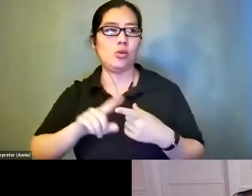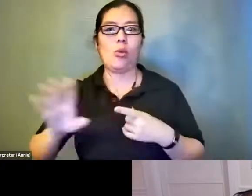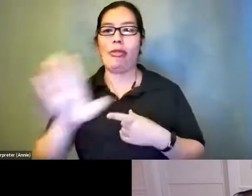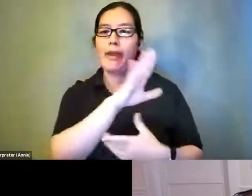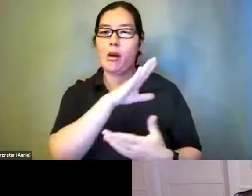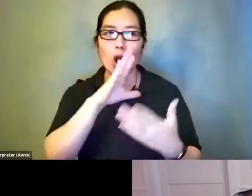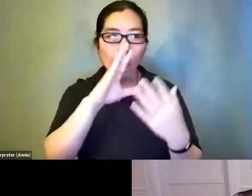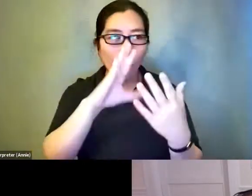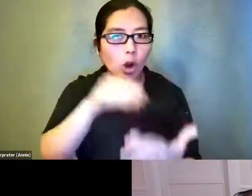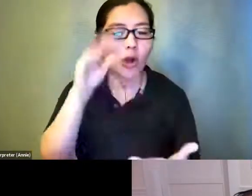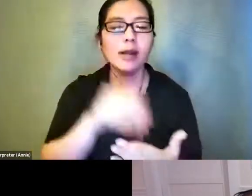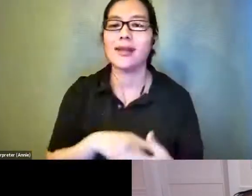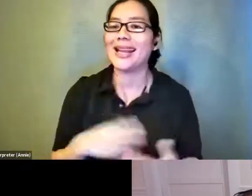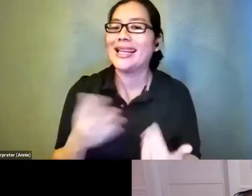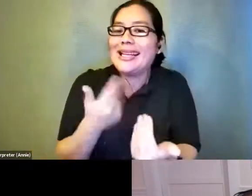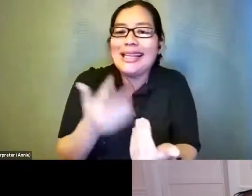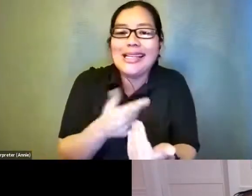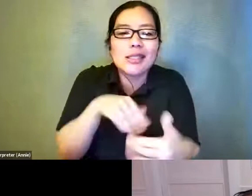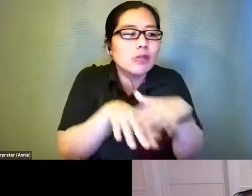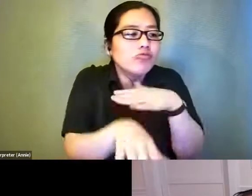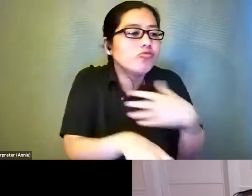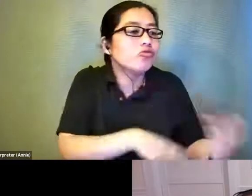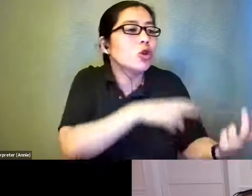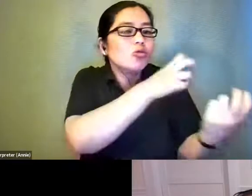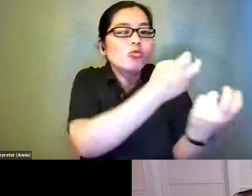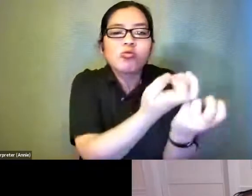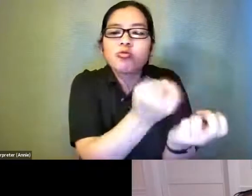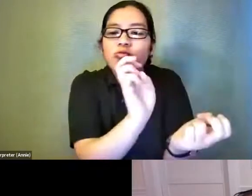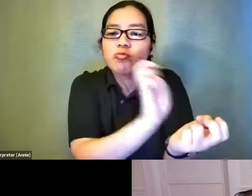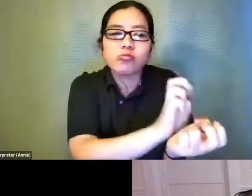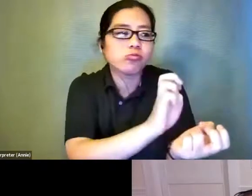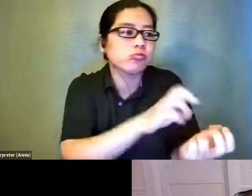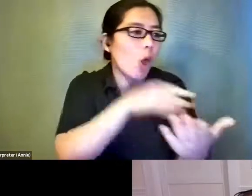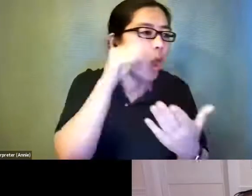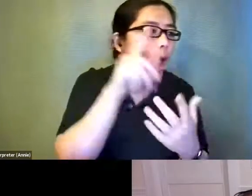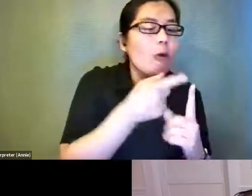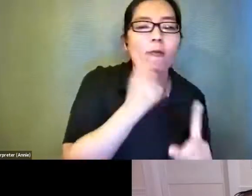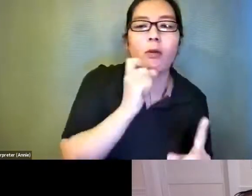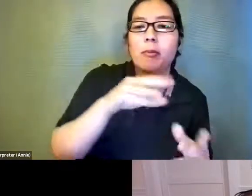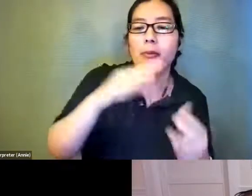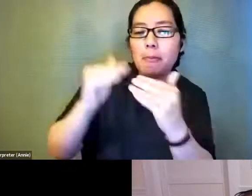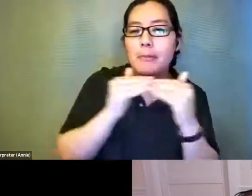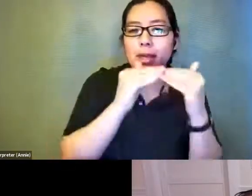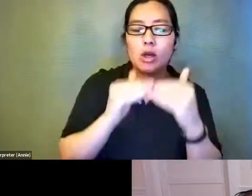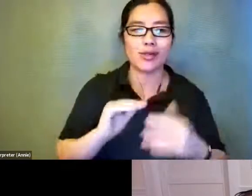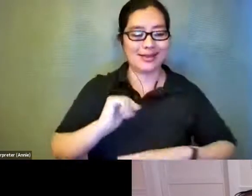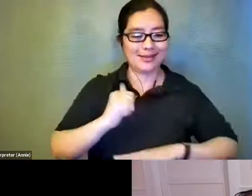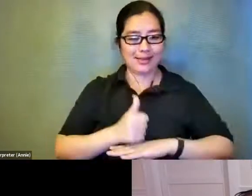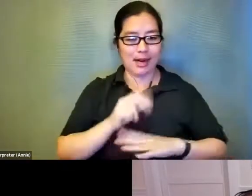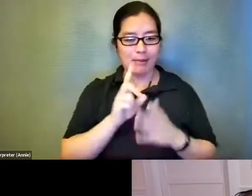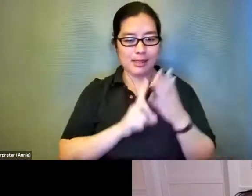peers and design and create information for themselves and essentially be in an